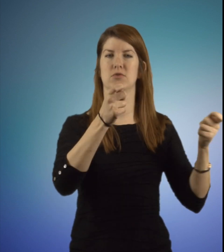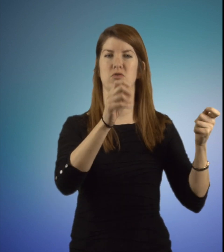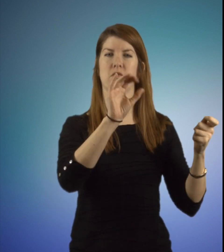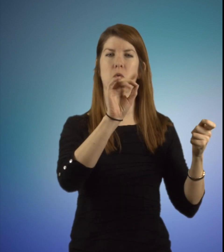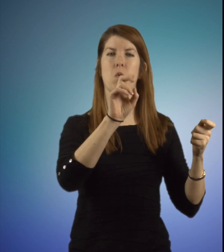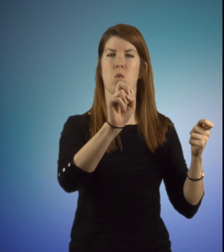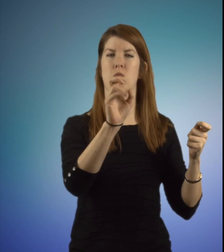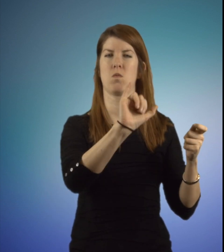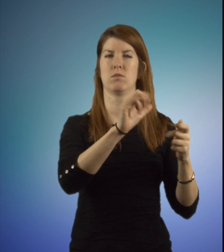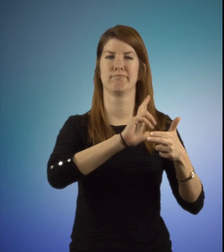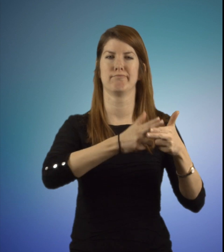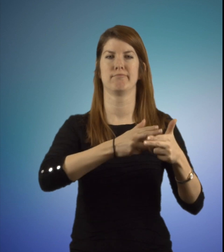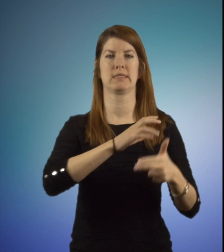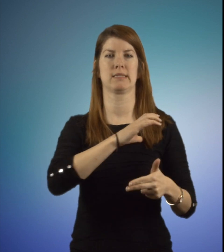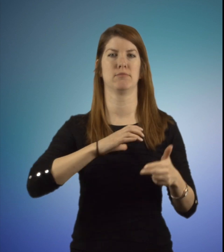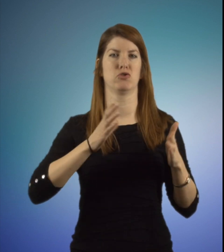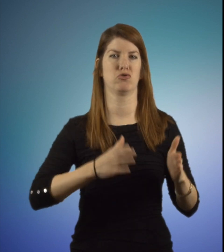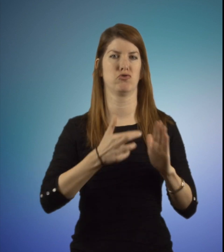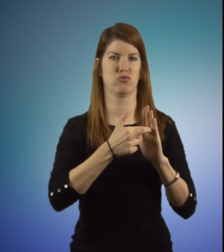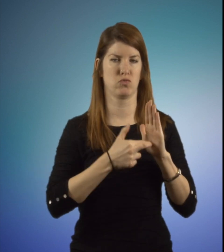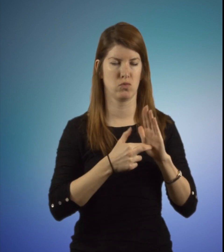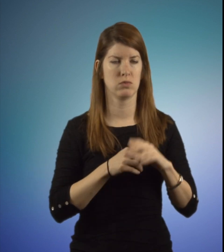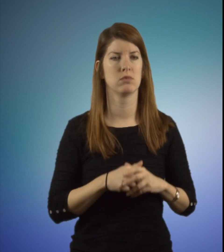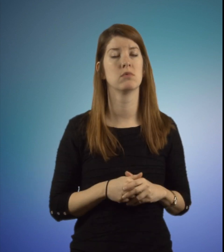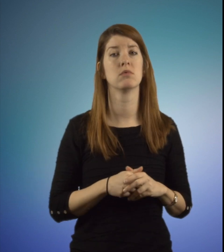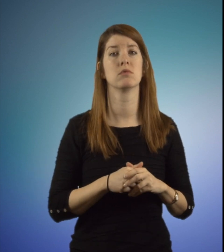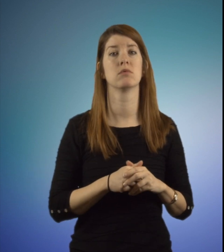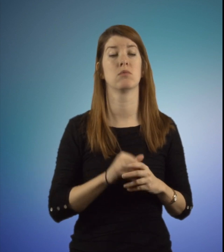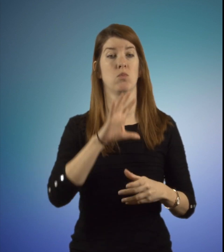In Texas, we have the Texas Administrative Code known as our commissioner's rules,